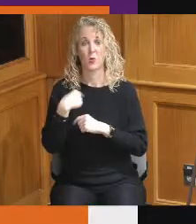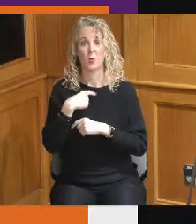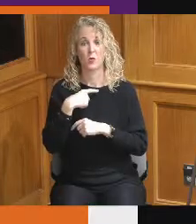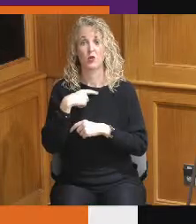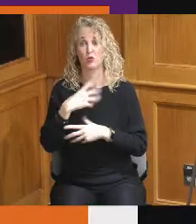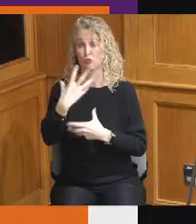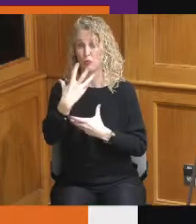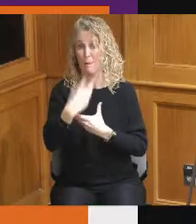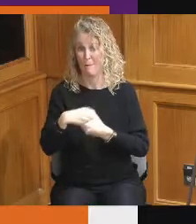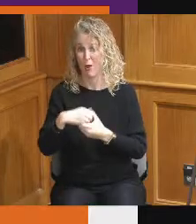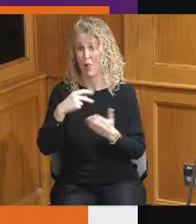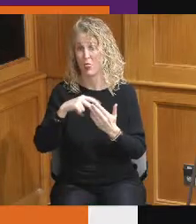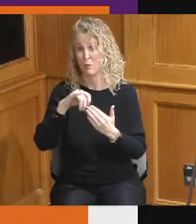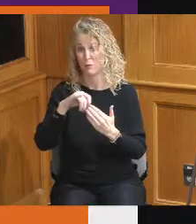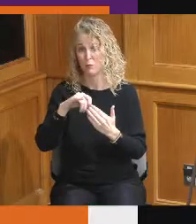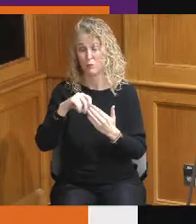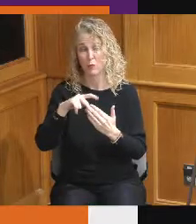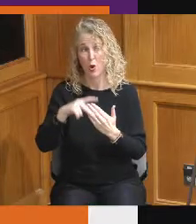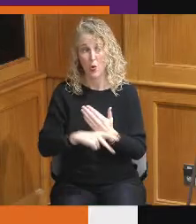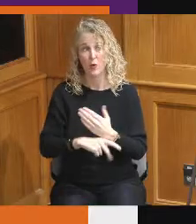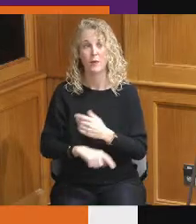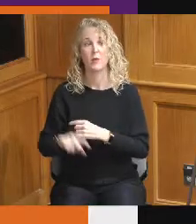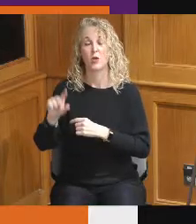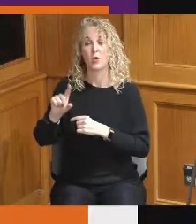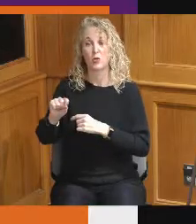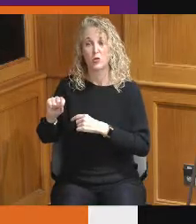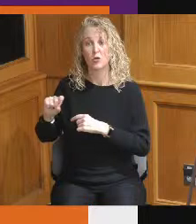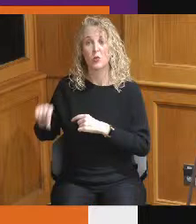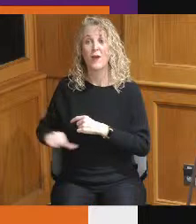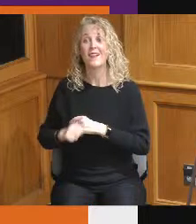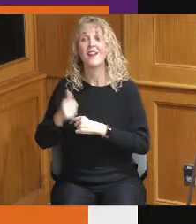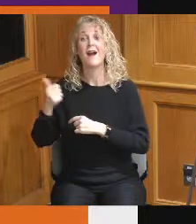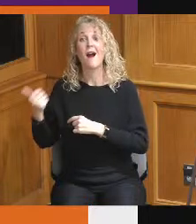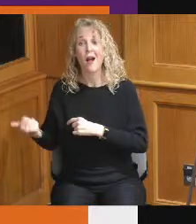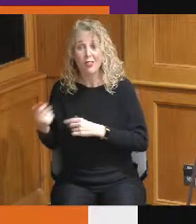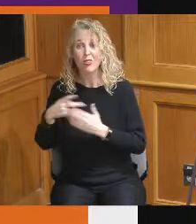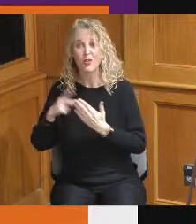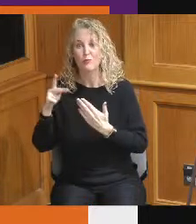program there were 20 other projects that happened in Hamilton County with 879 units that were funded